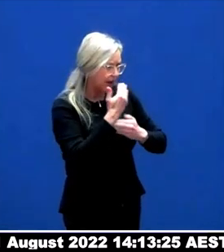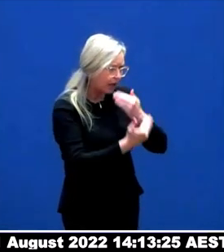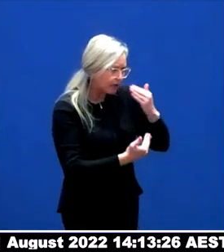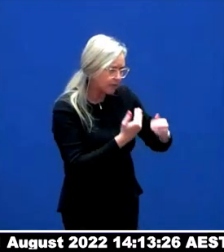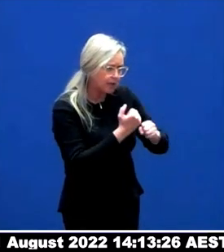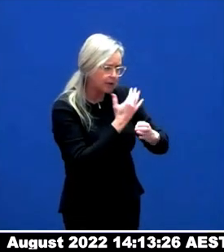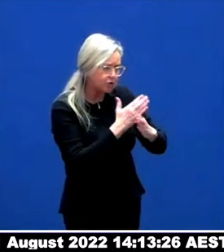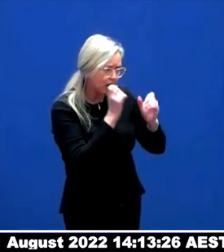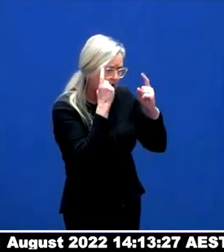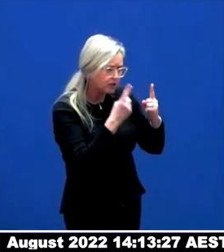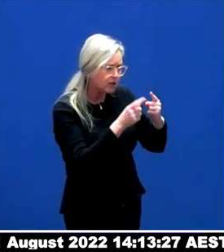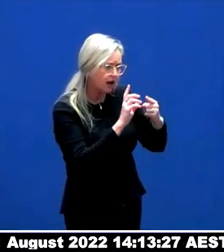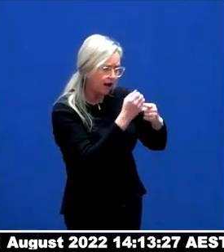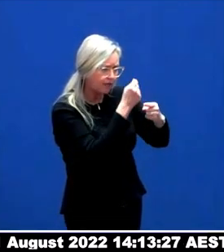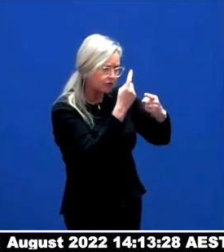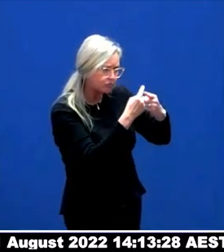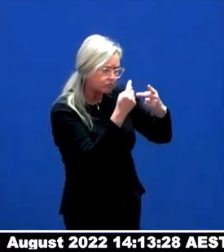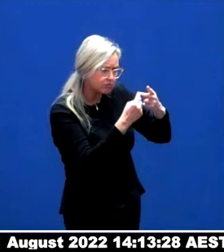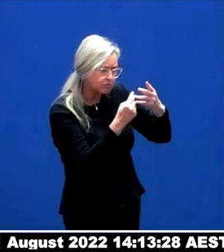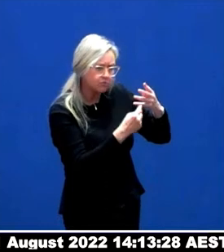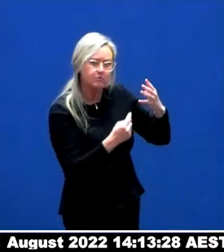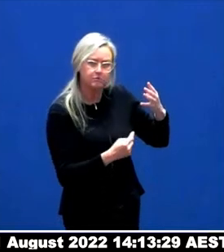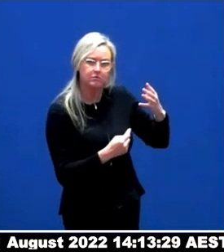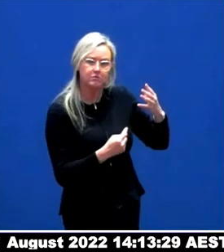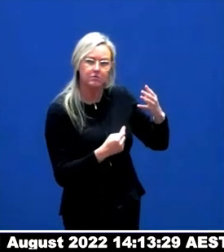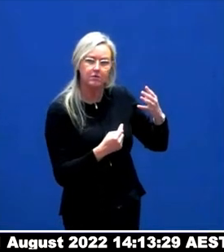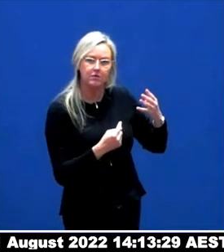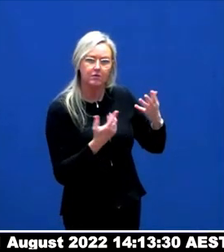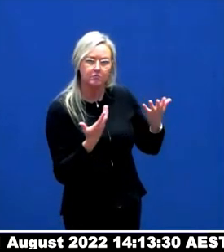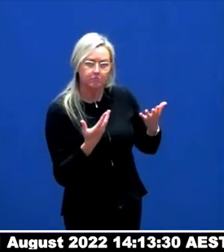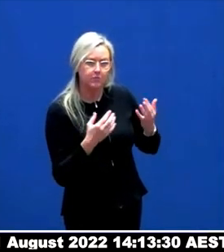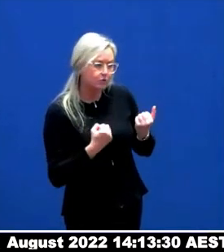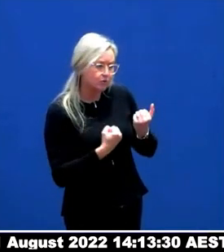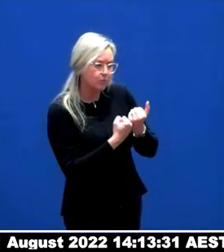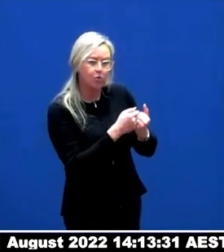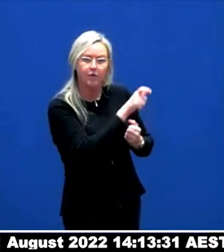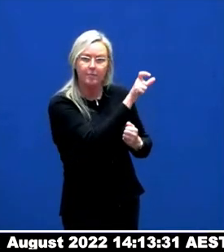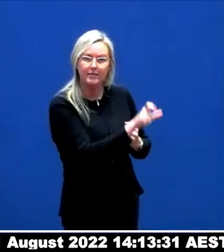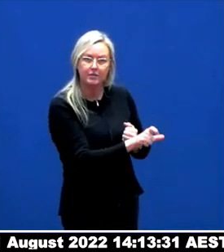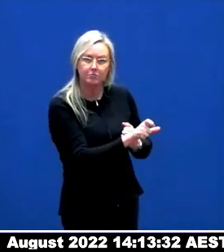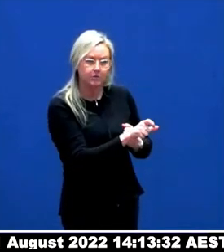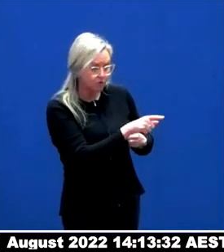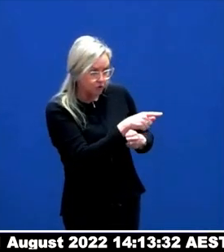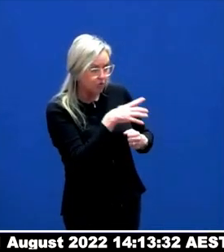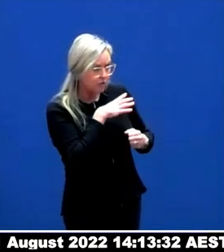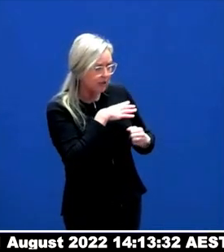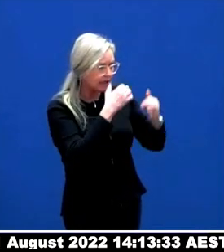process, assist the participant to gain any assessments or evidence that may be required